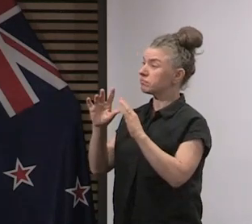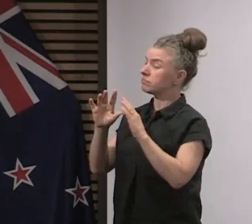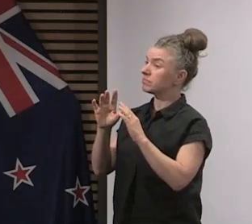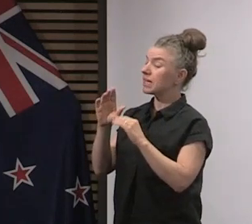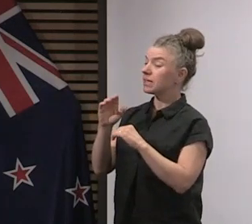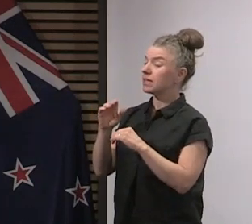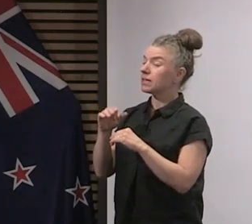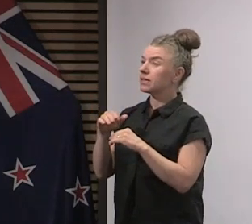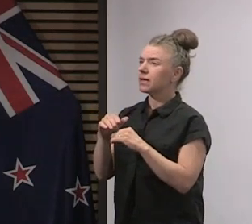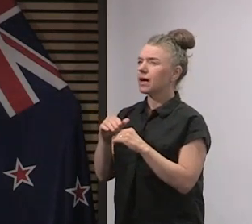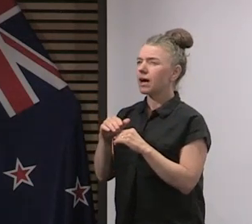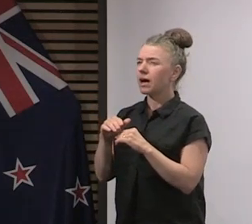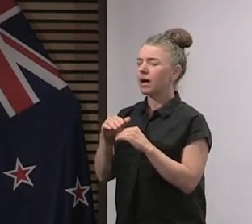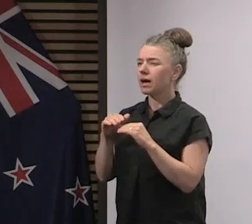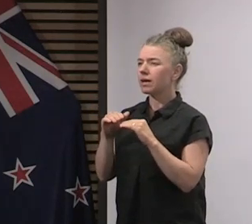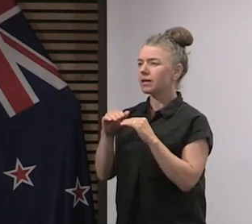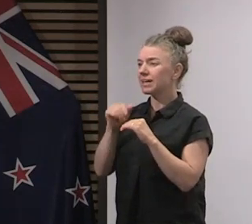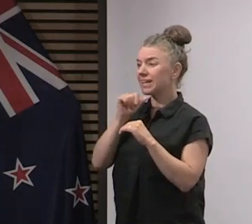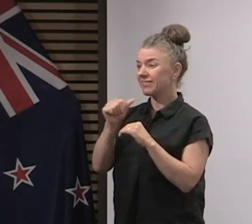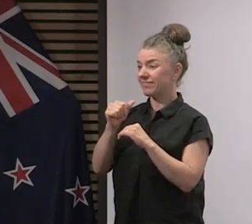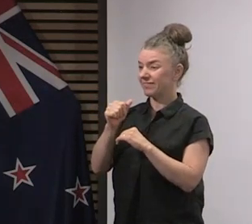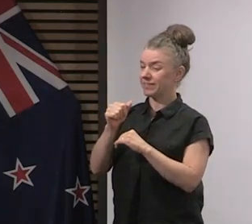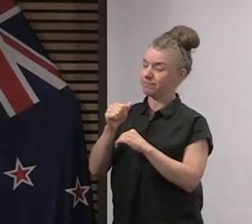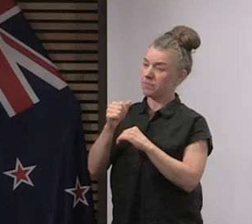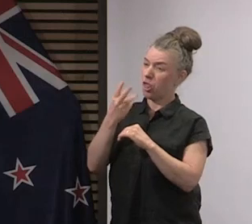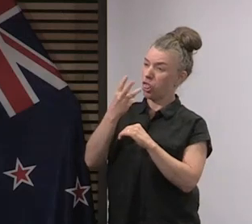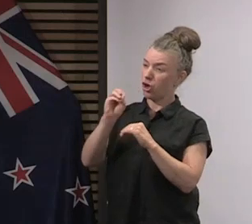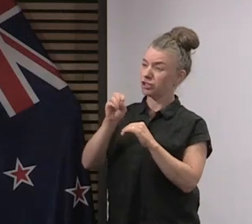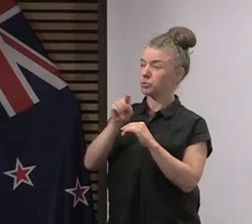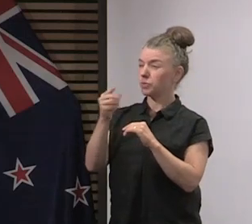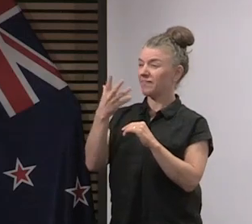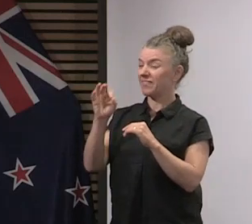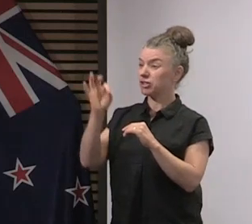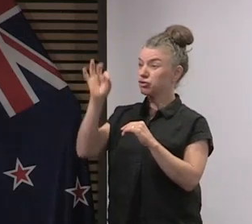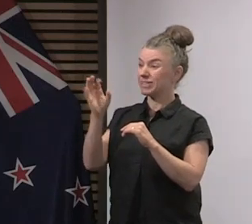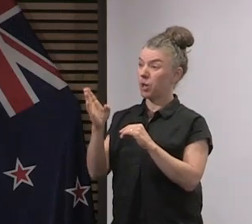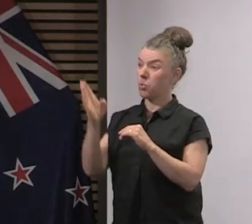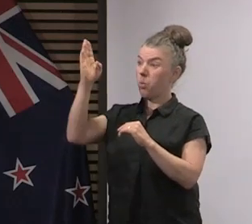Hemisphere experience and very generally about saying that it